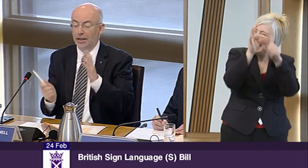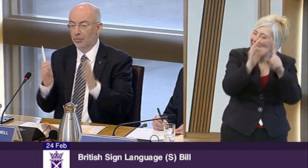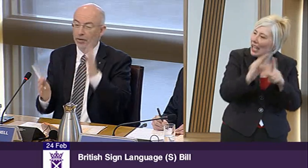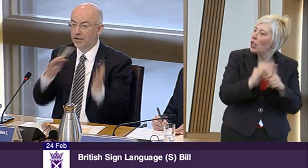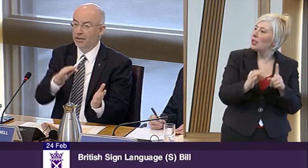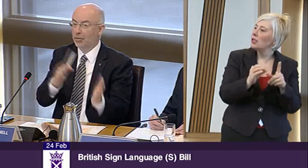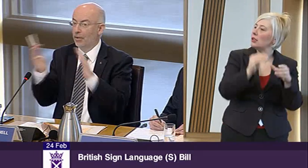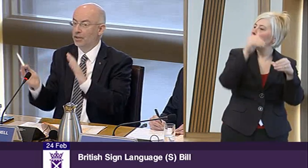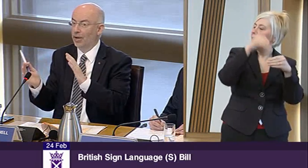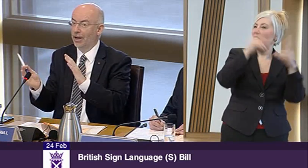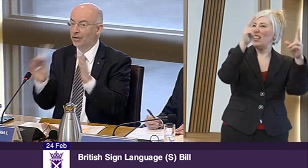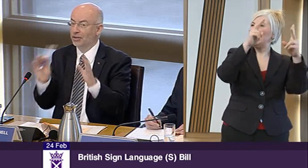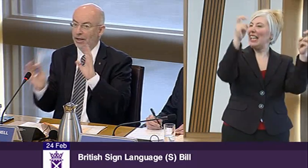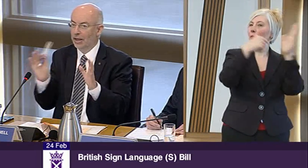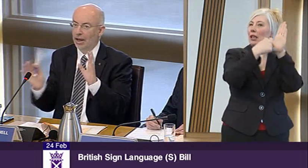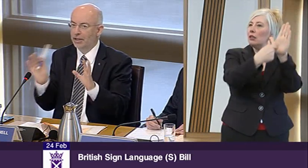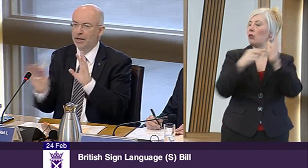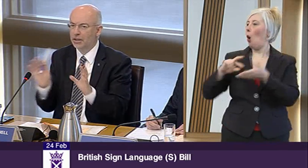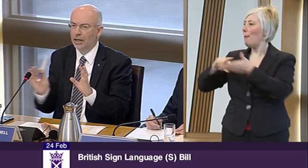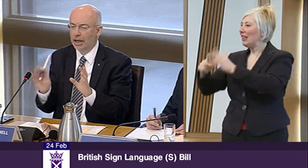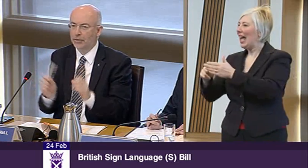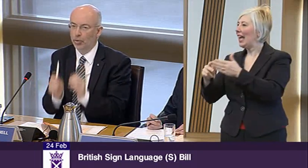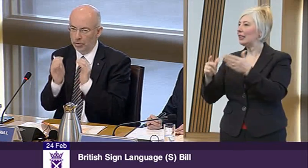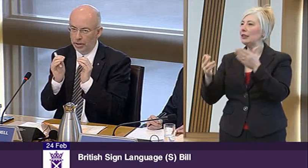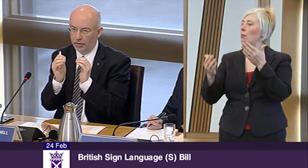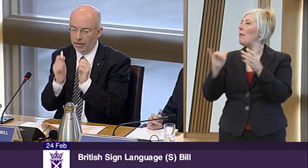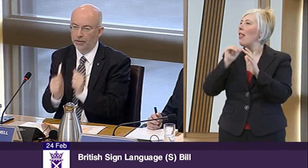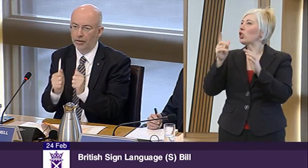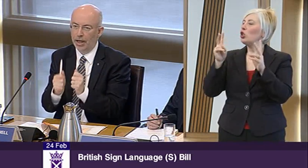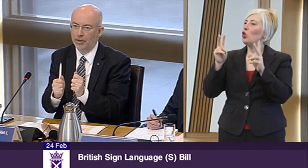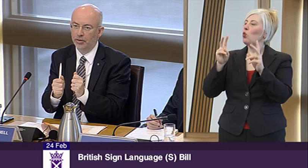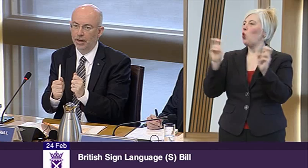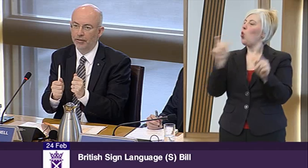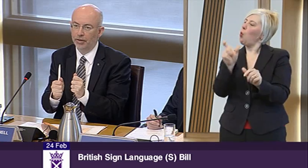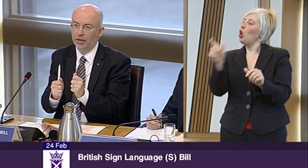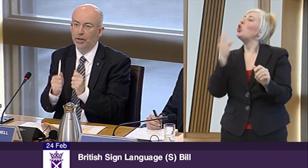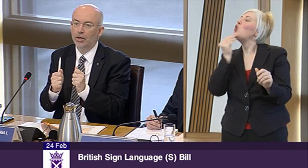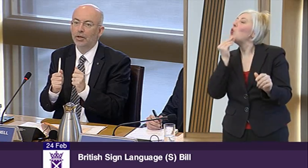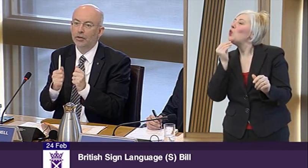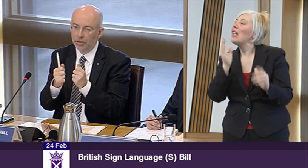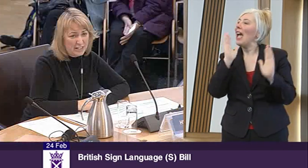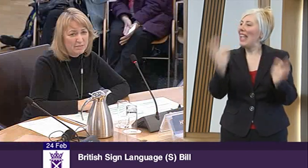that you are concerned about. Whether it is a statement or a plan is slightly less important; the important thing is that it has to have—